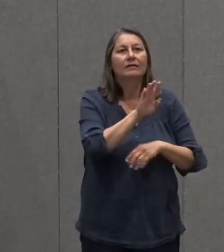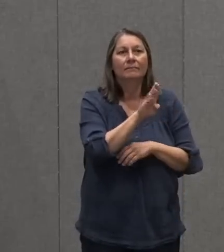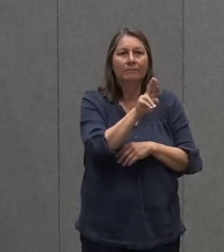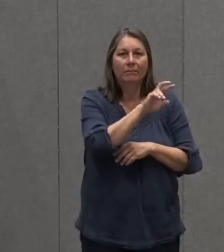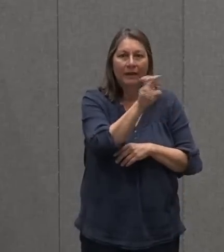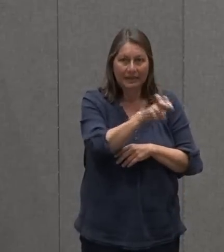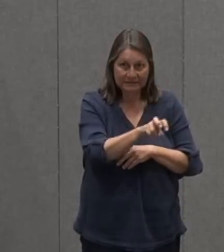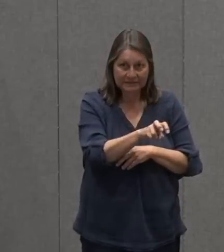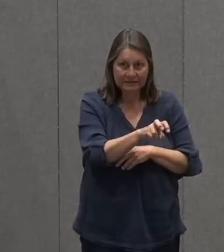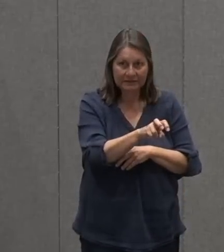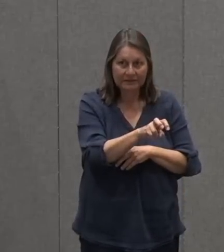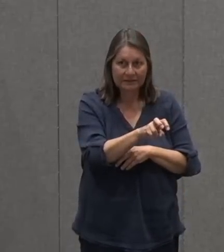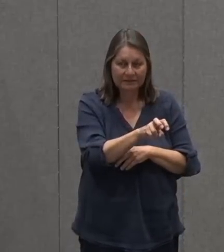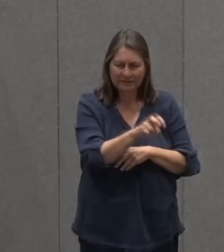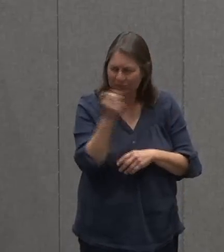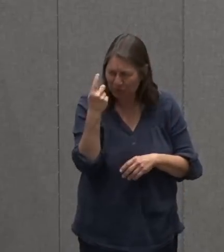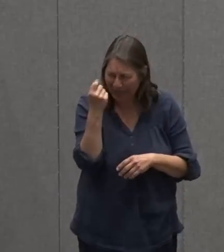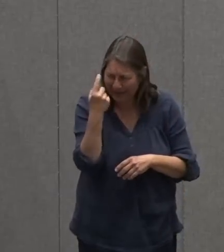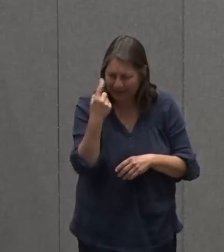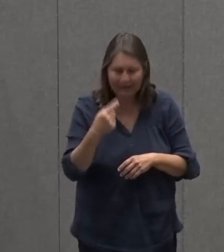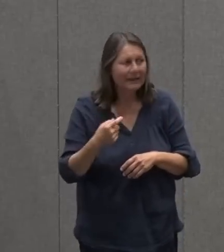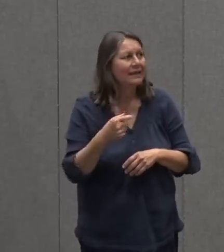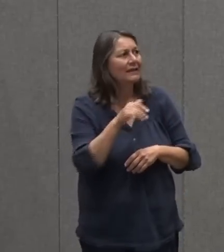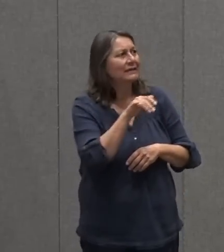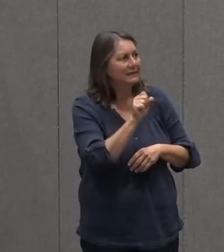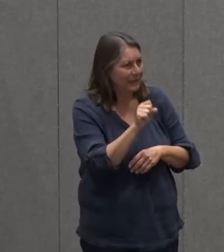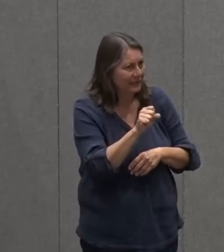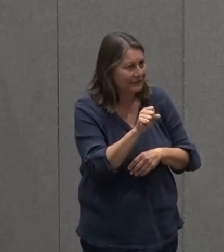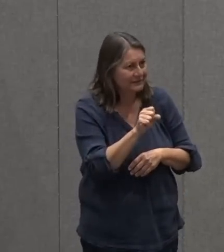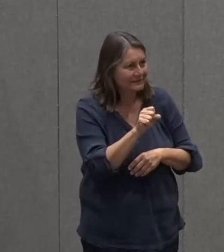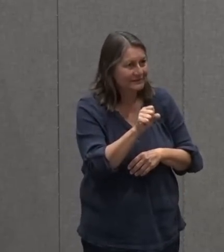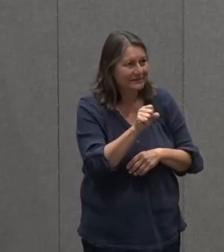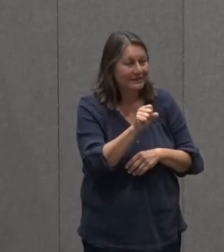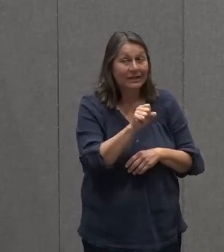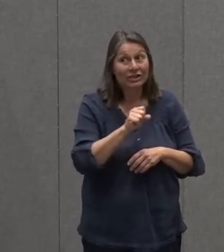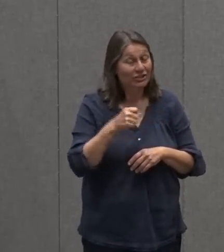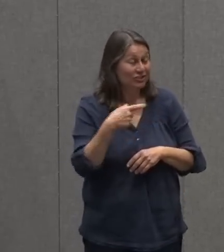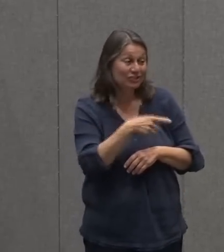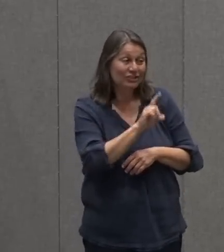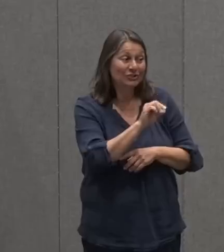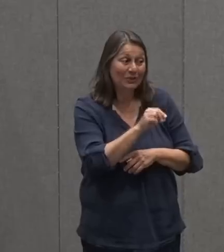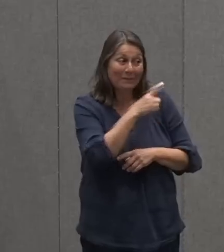Do you get it? Yes, she's doing this because I have never played this game